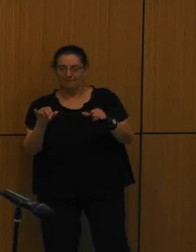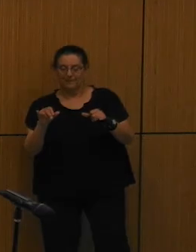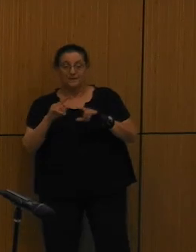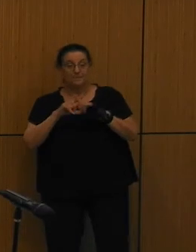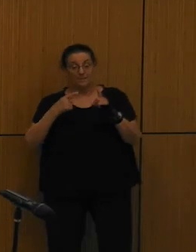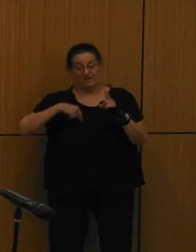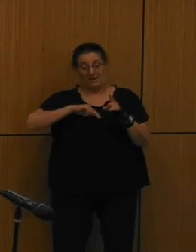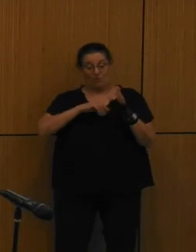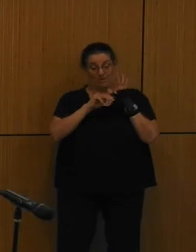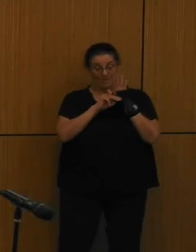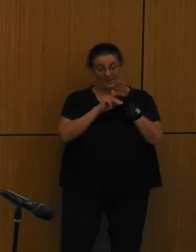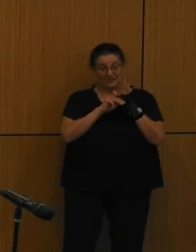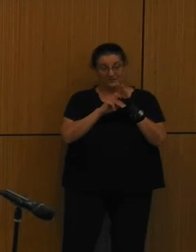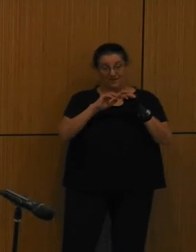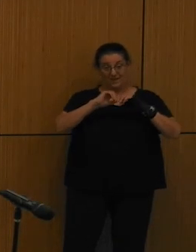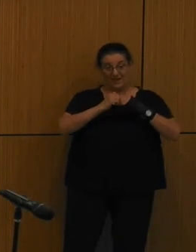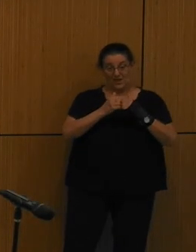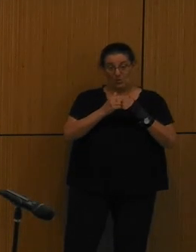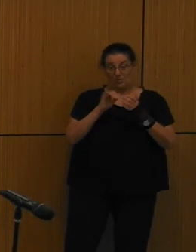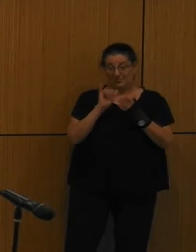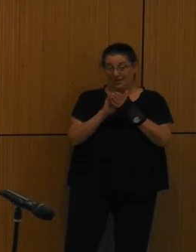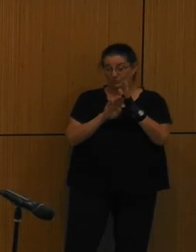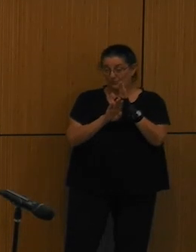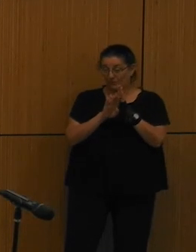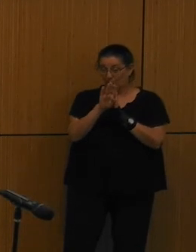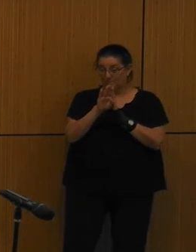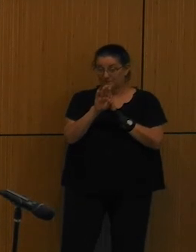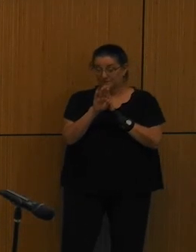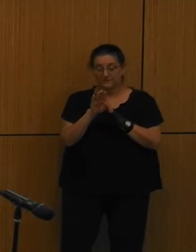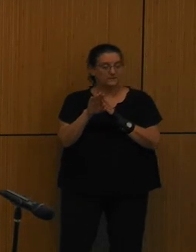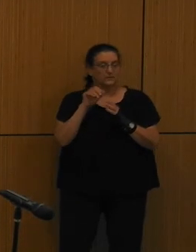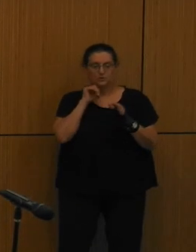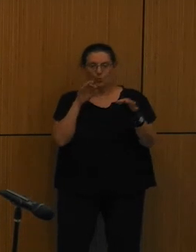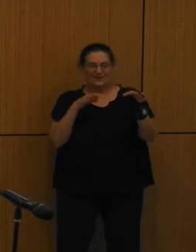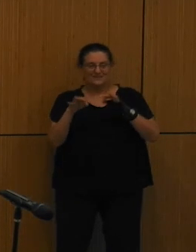for how the solar system formed don't explain where controls come from.